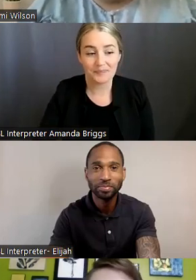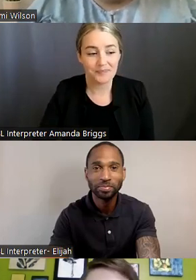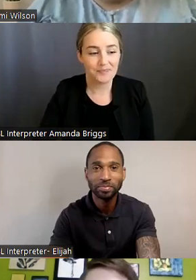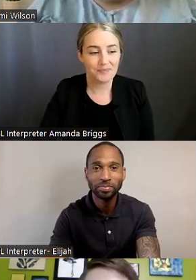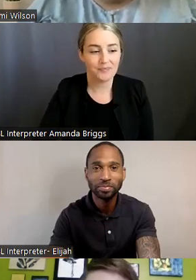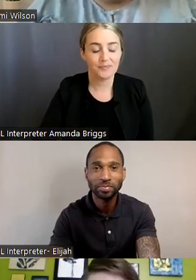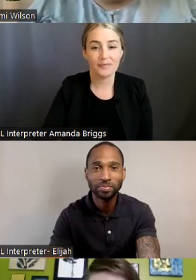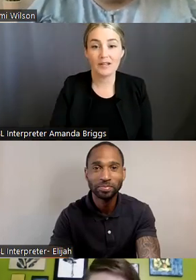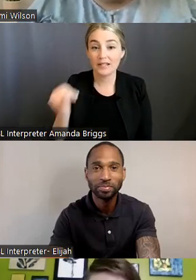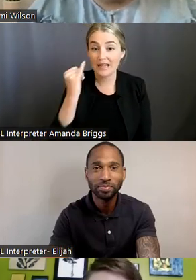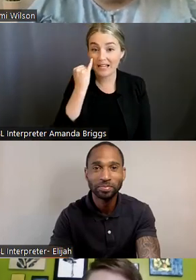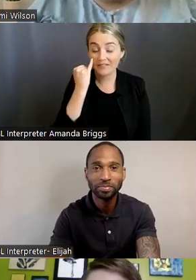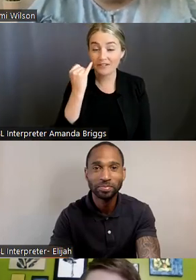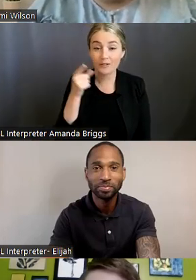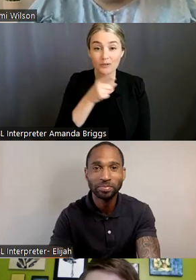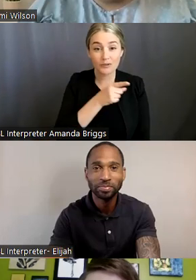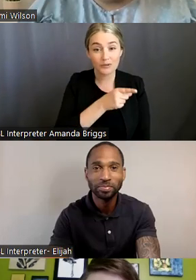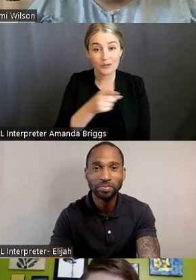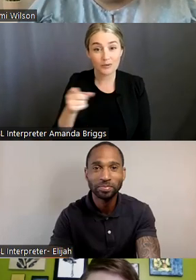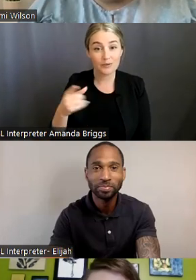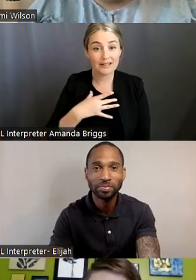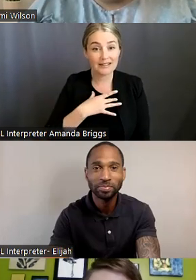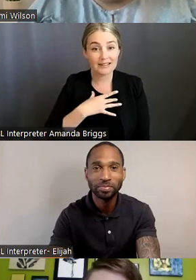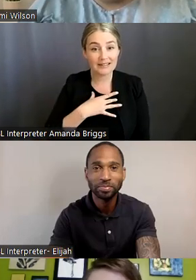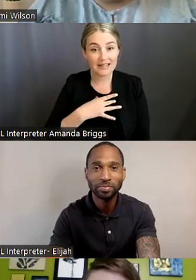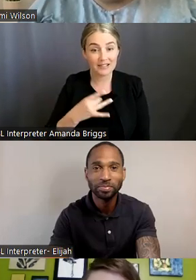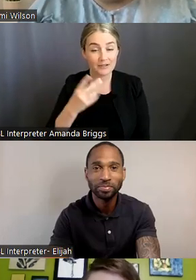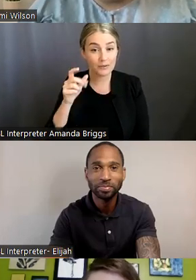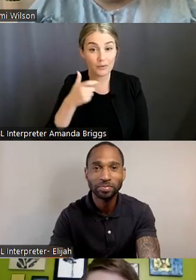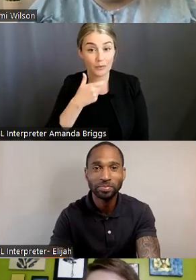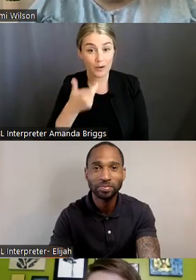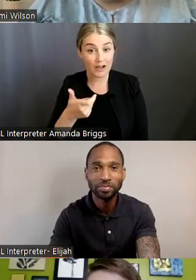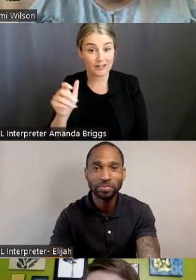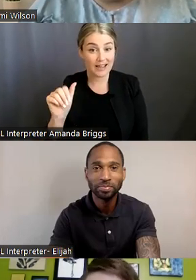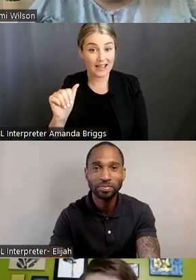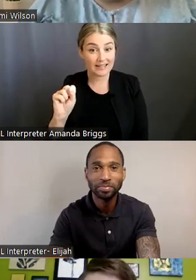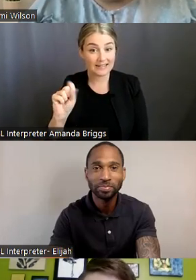like to access ASL interpretation, you can go ahead and right click on the ASL interpreter